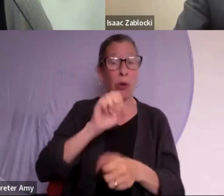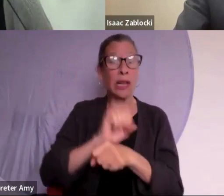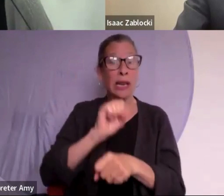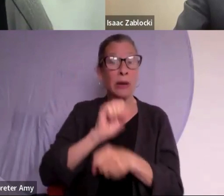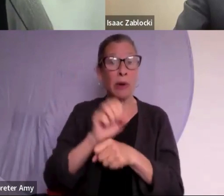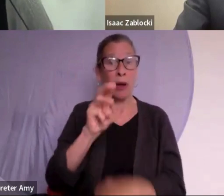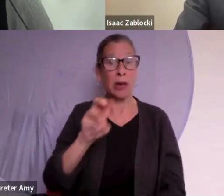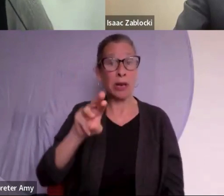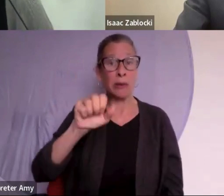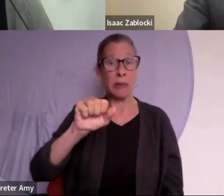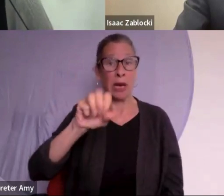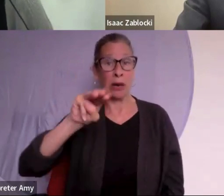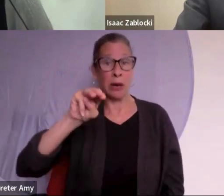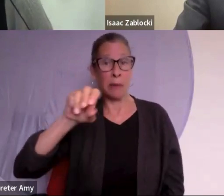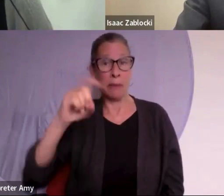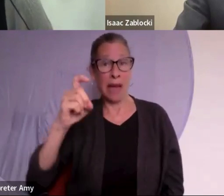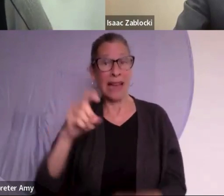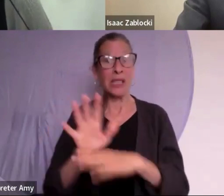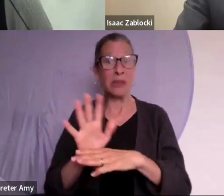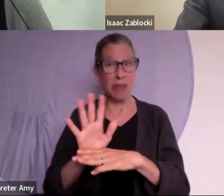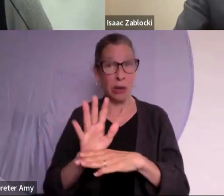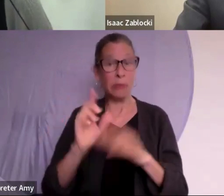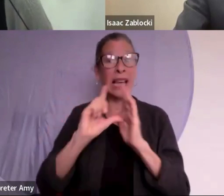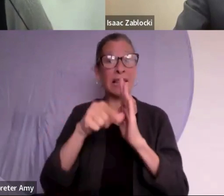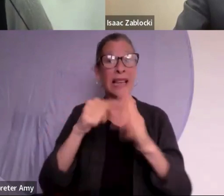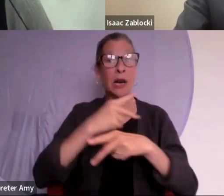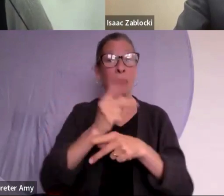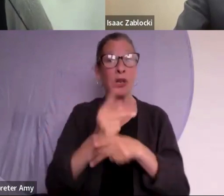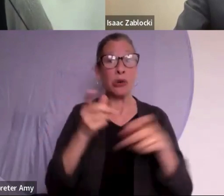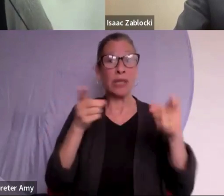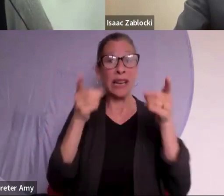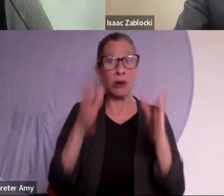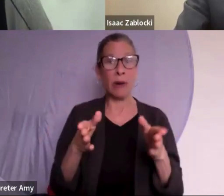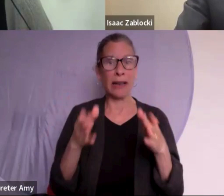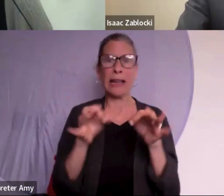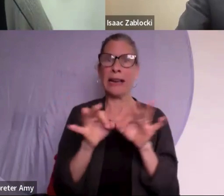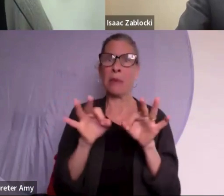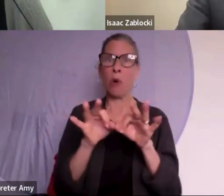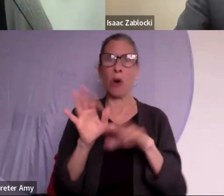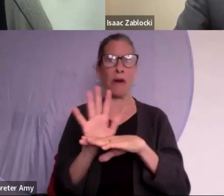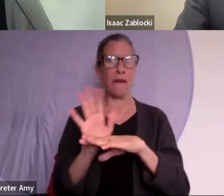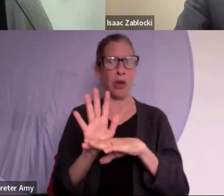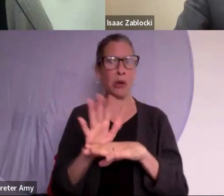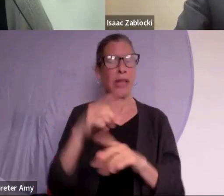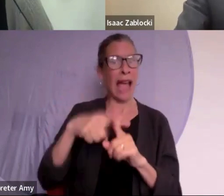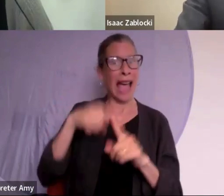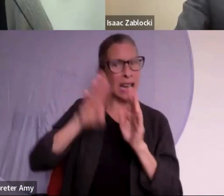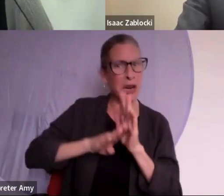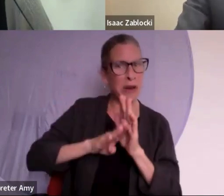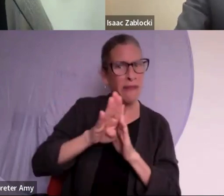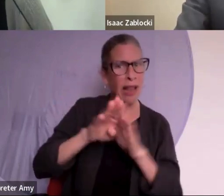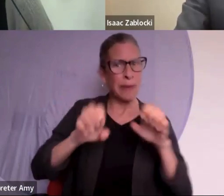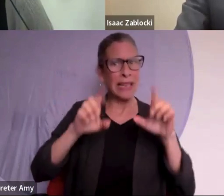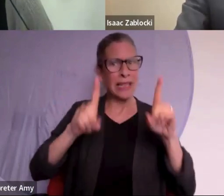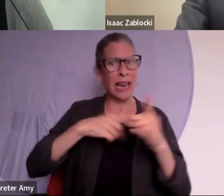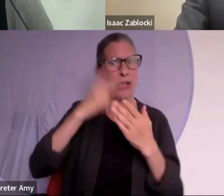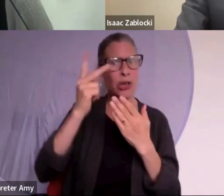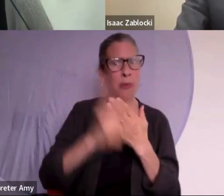Films, and later produced and directed feature films while also developing educational programs for the Department of